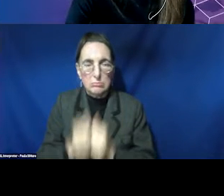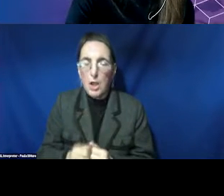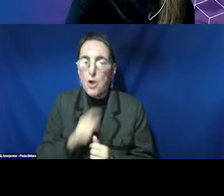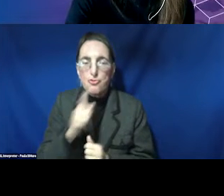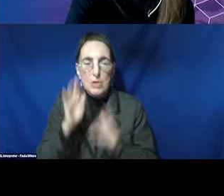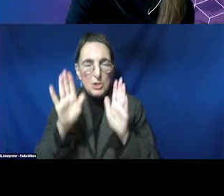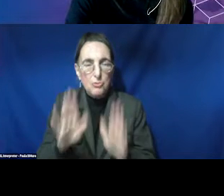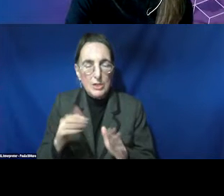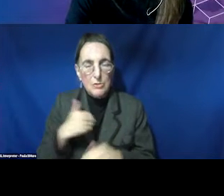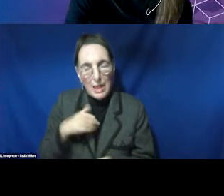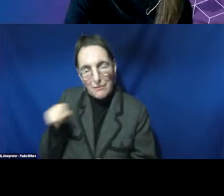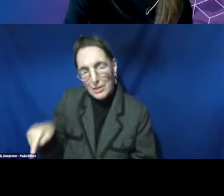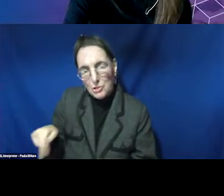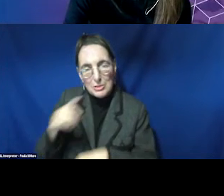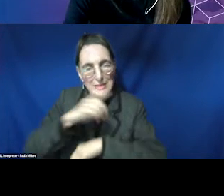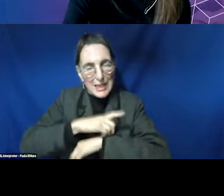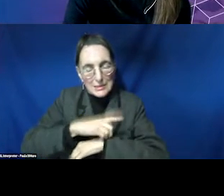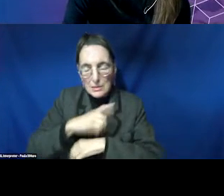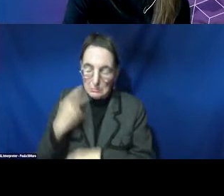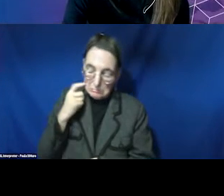And it is very visual and very pretty to look at.